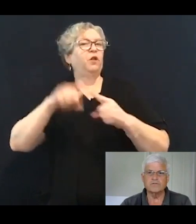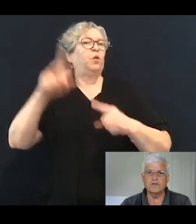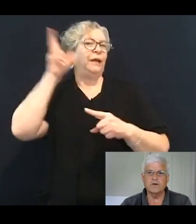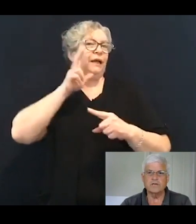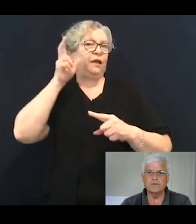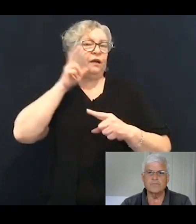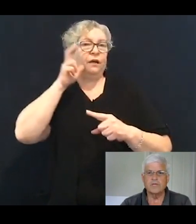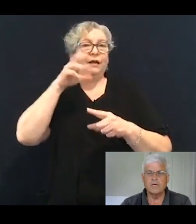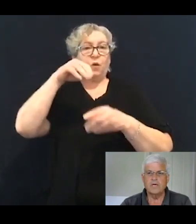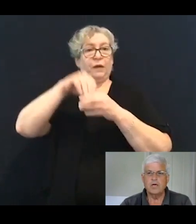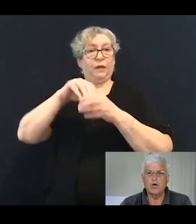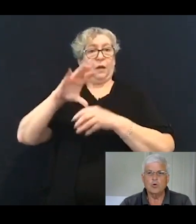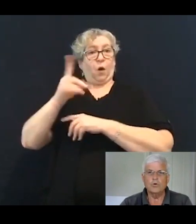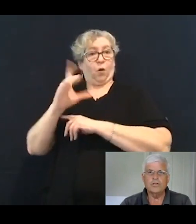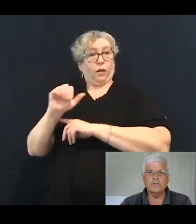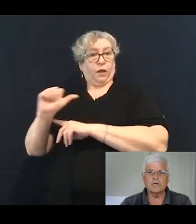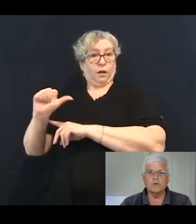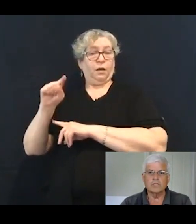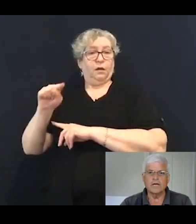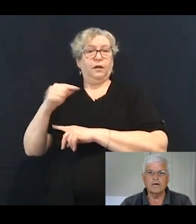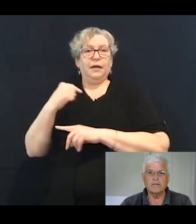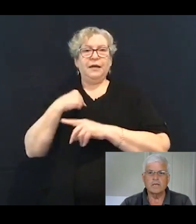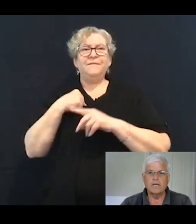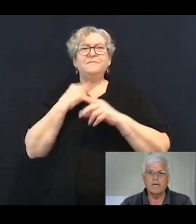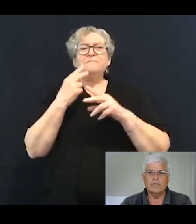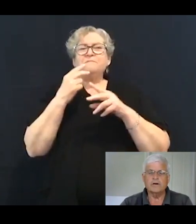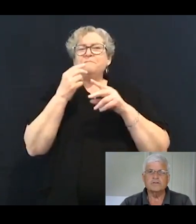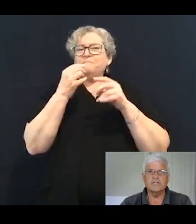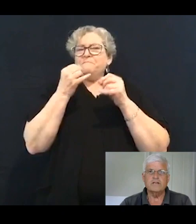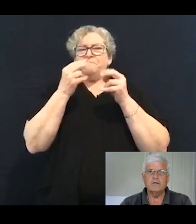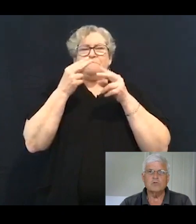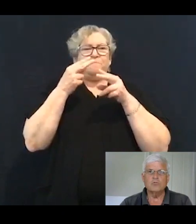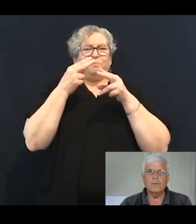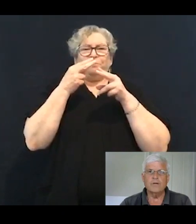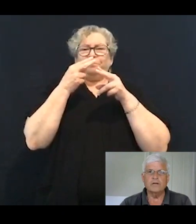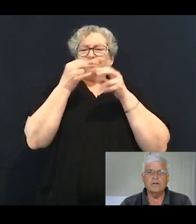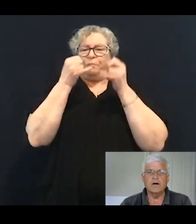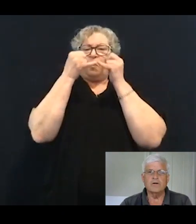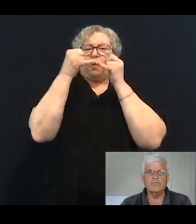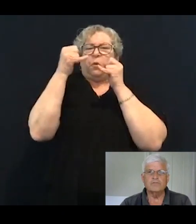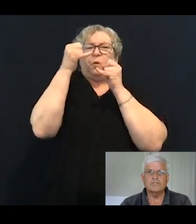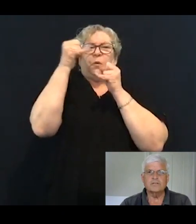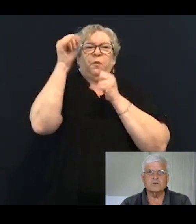Within the cochlea, there is a narrow ribbon of sensory cells, the receptor cells,